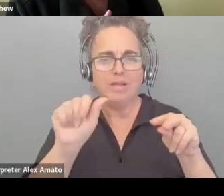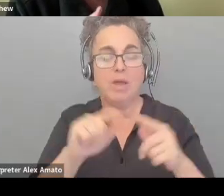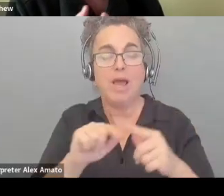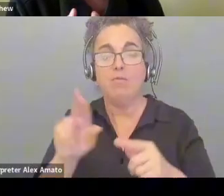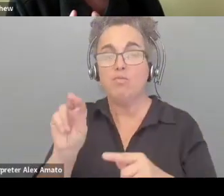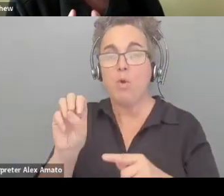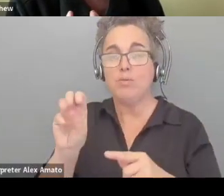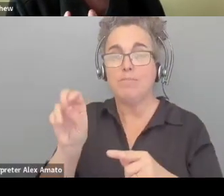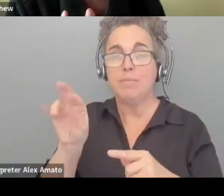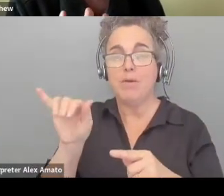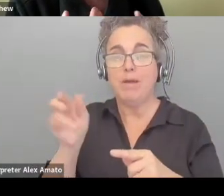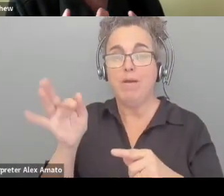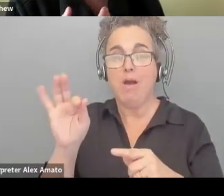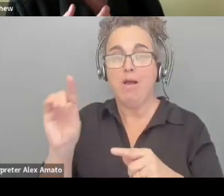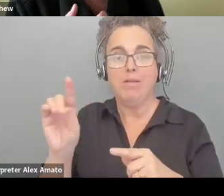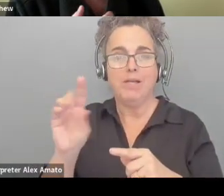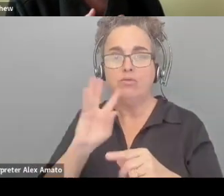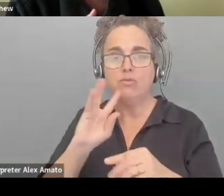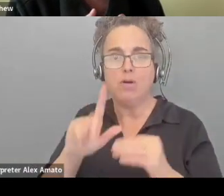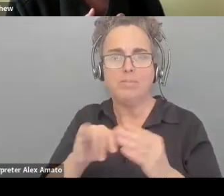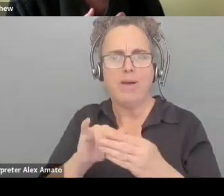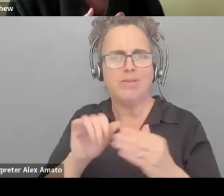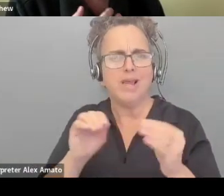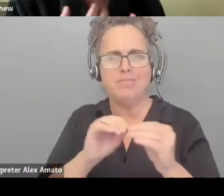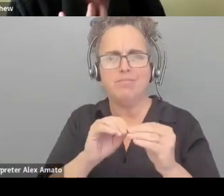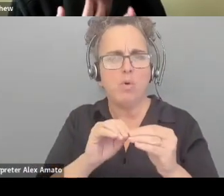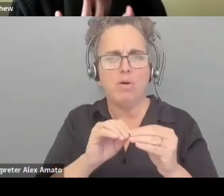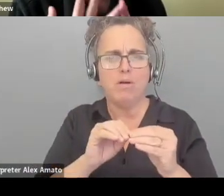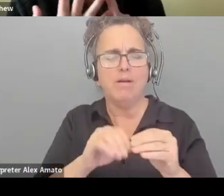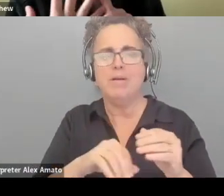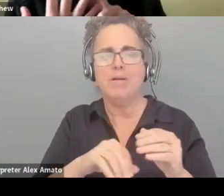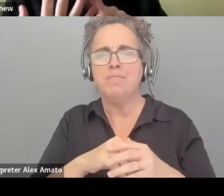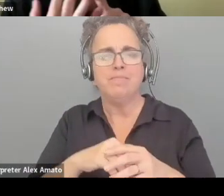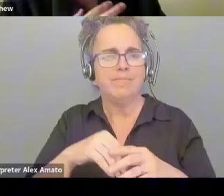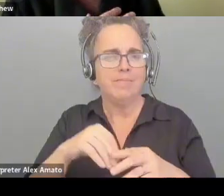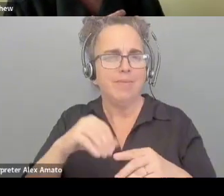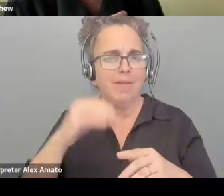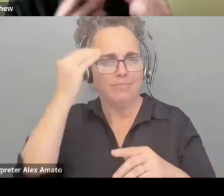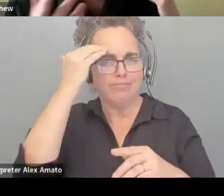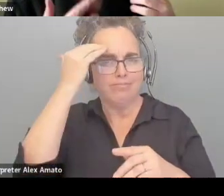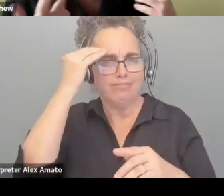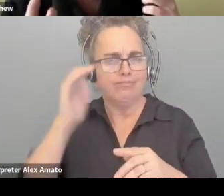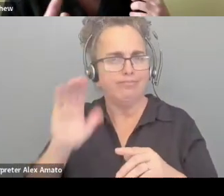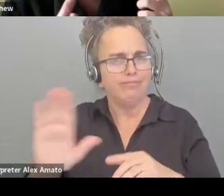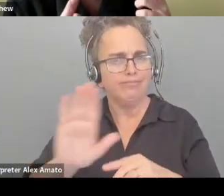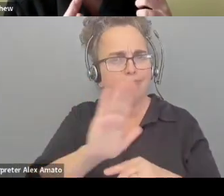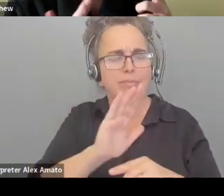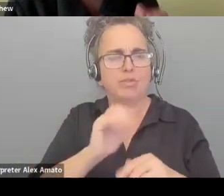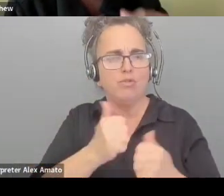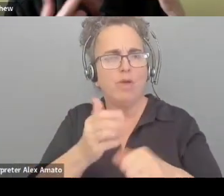talks about, an epistemic and narrative resource for understanding and improving the world. When you see this messiness of disability